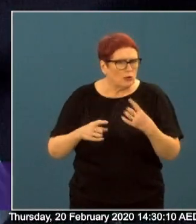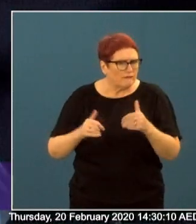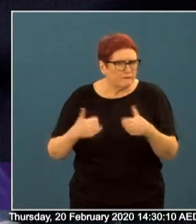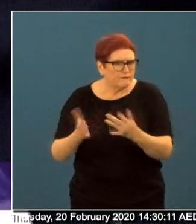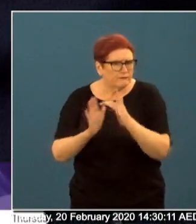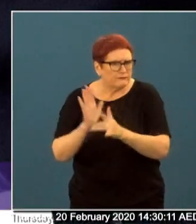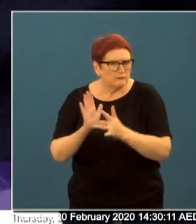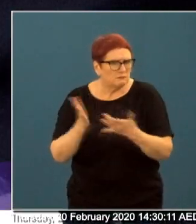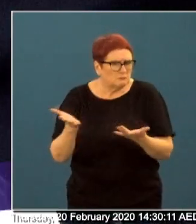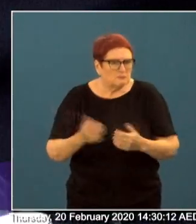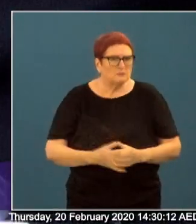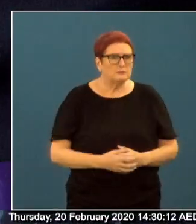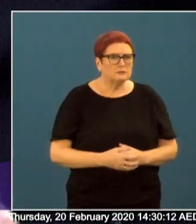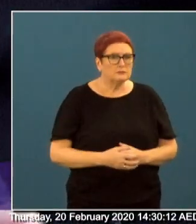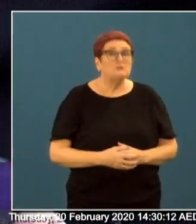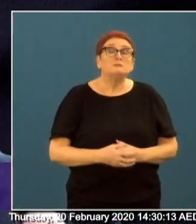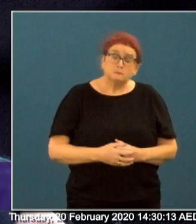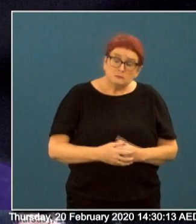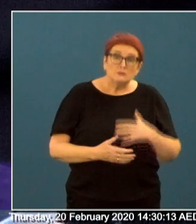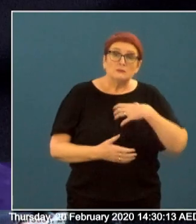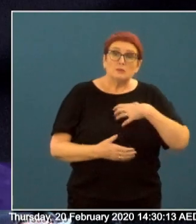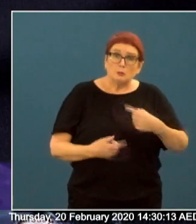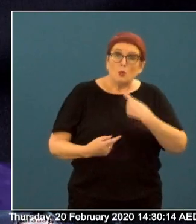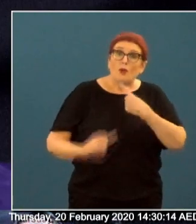There's increasing information about the issue through